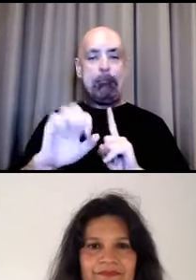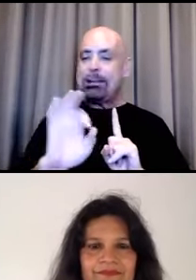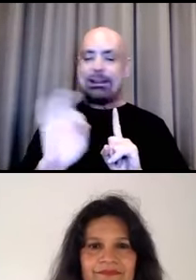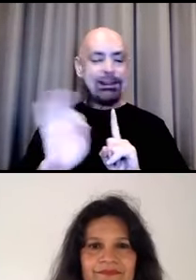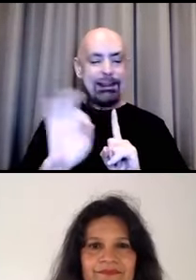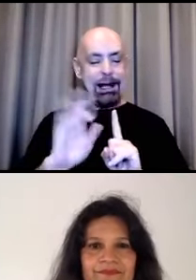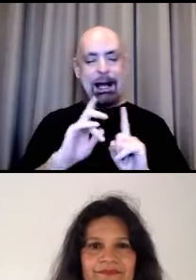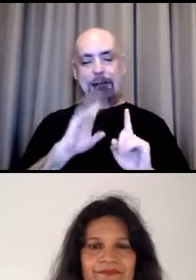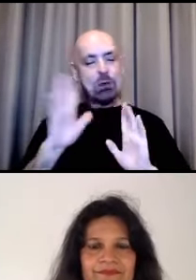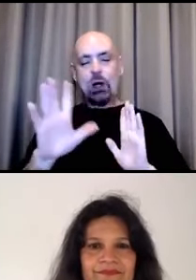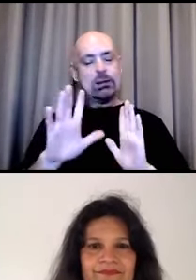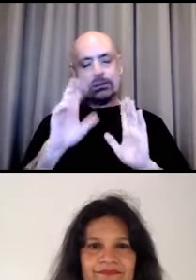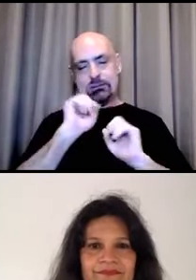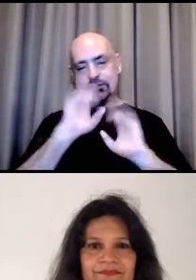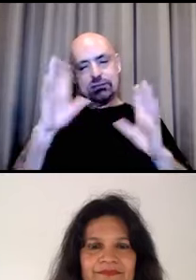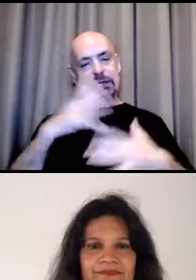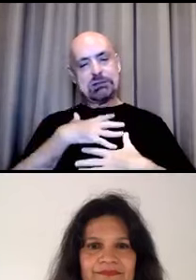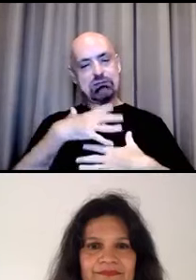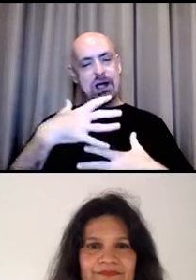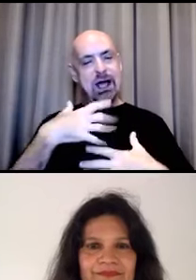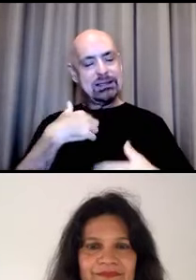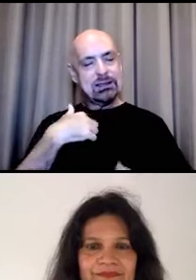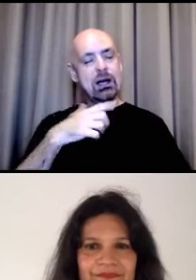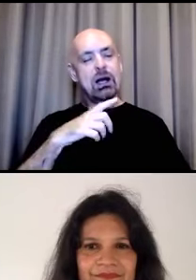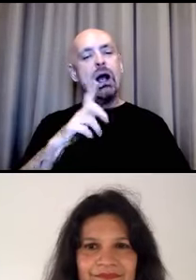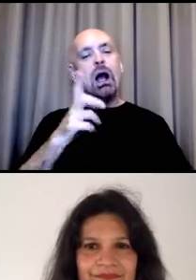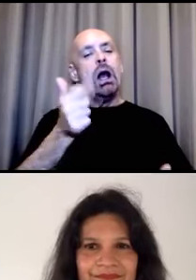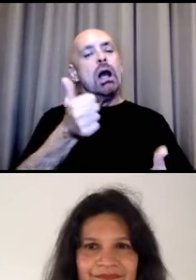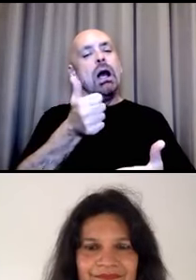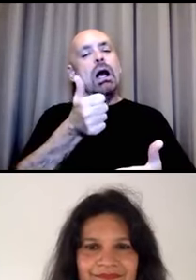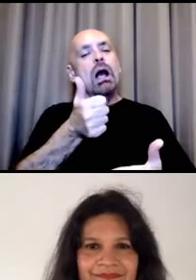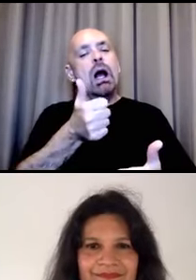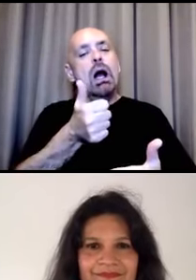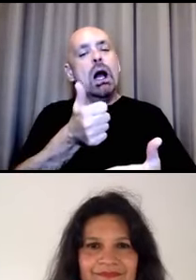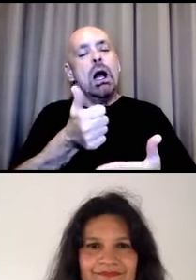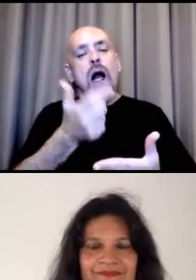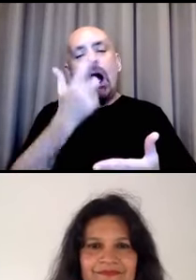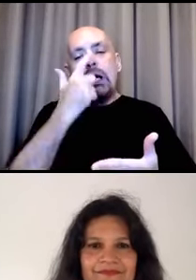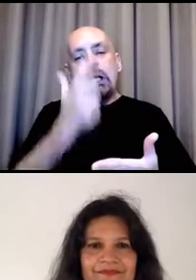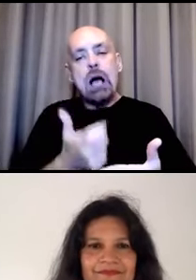So I think that in terms of fairness of questions, question wrongdoing if I may